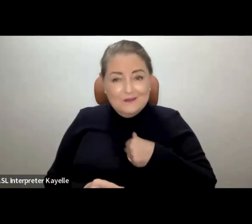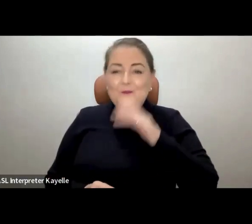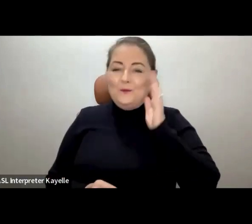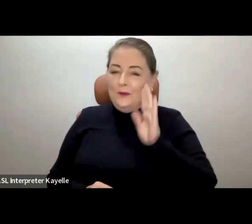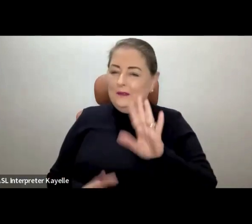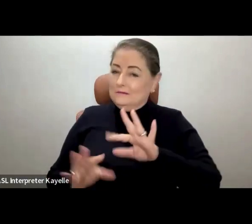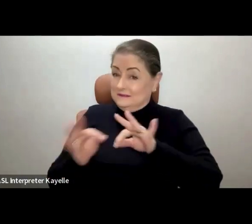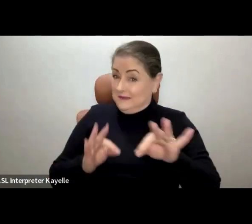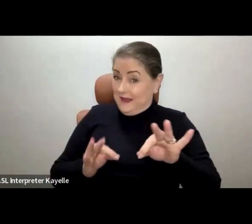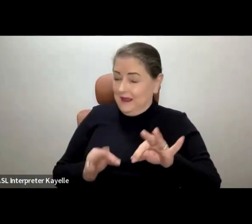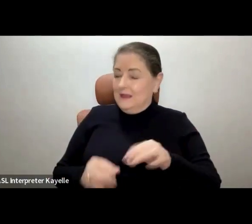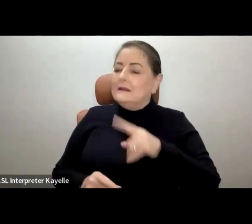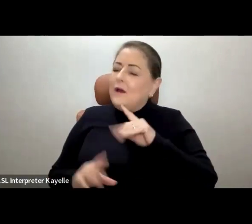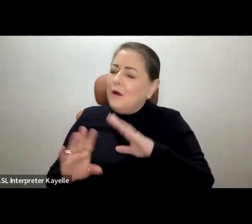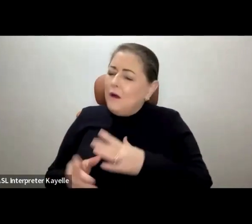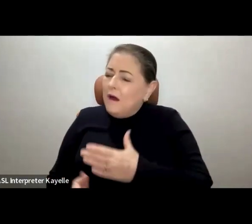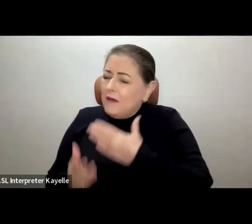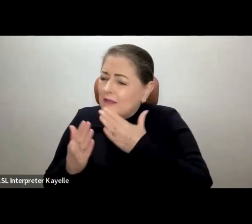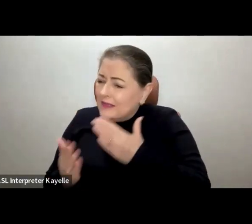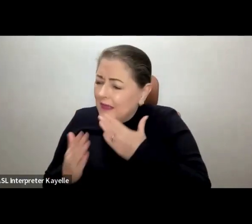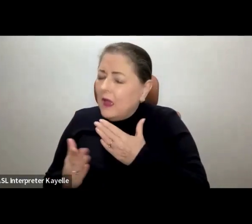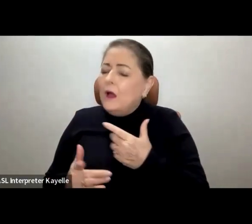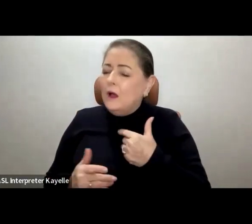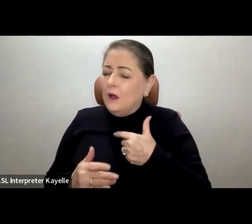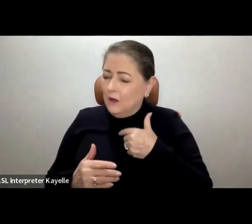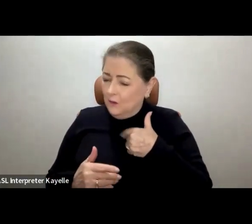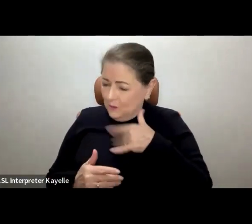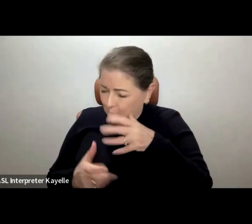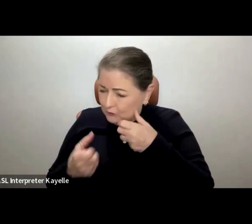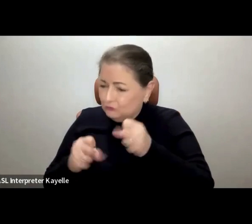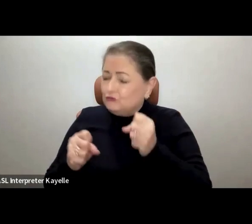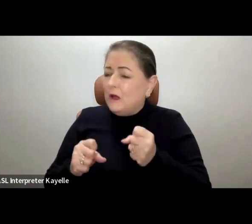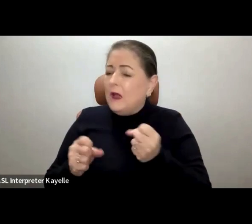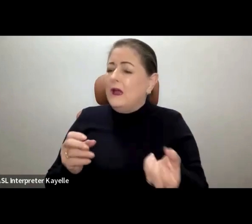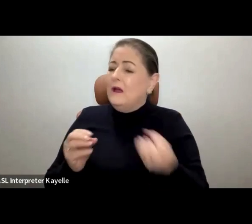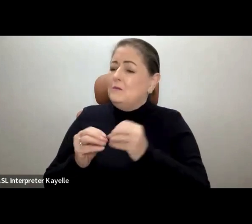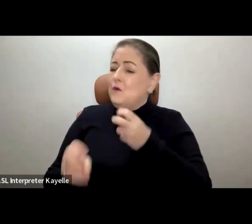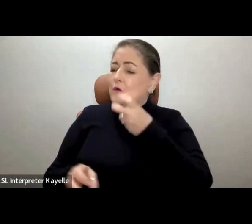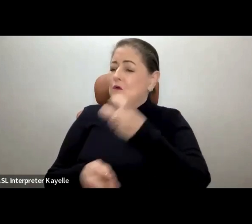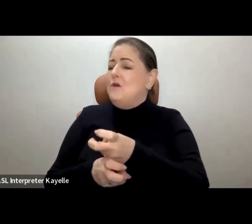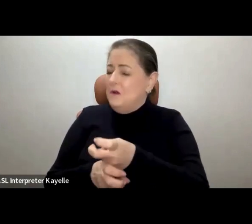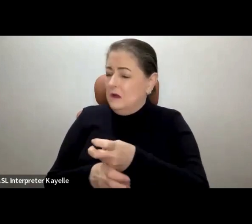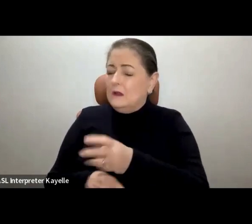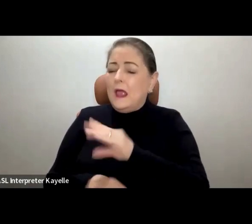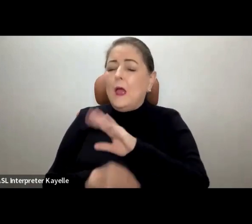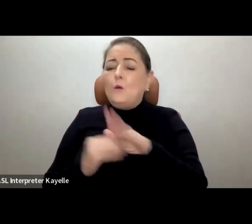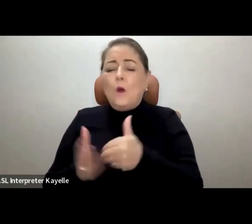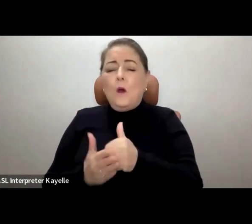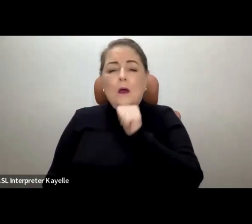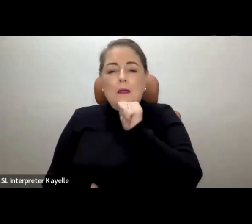harder and and know that we're all imperfect, especially